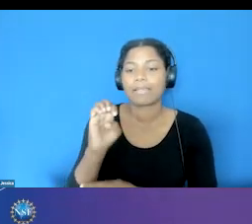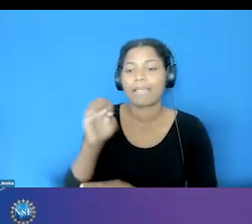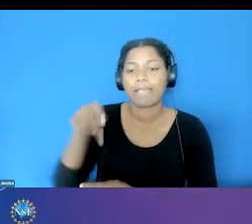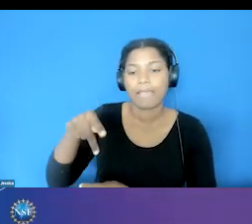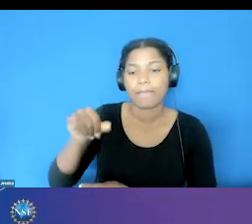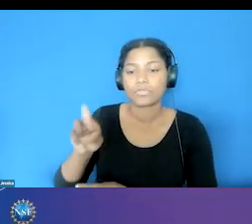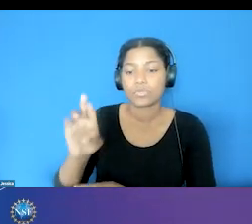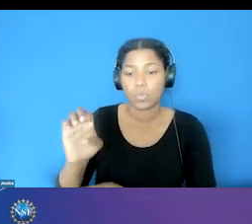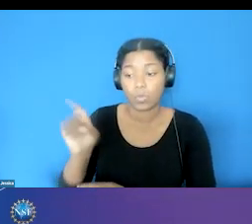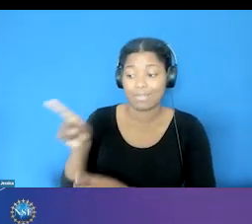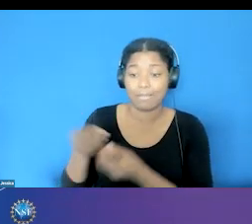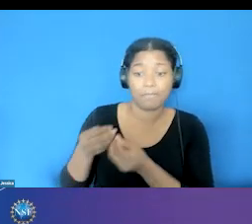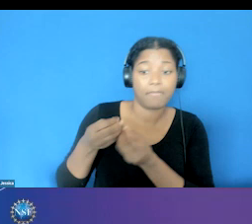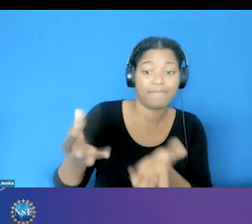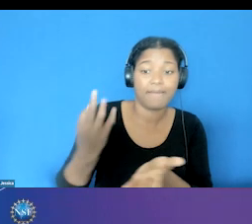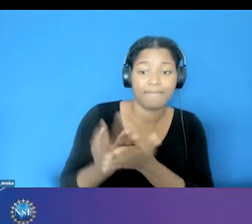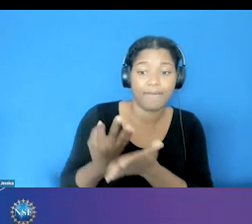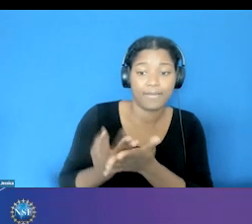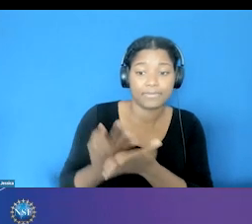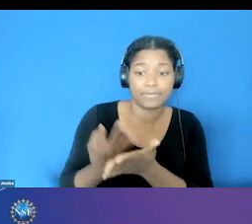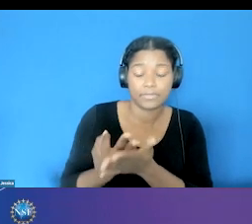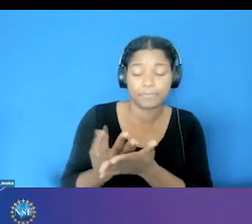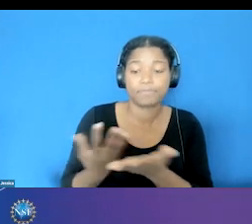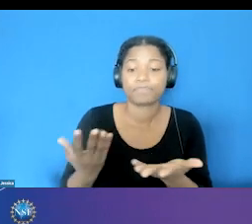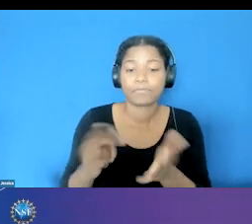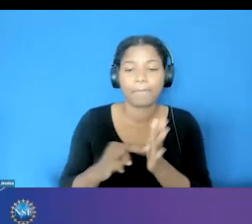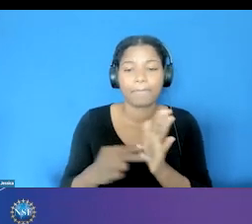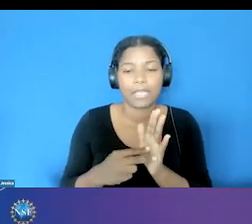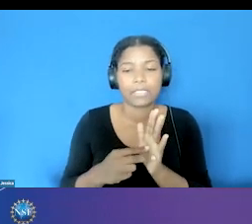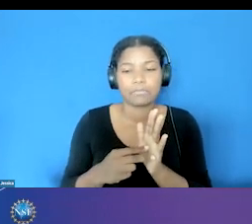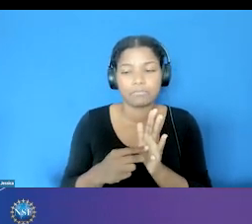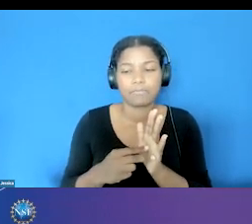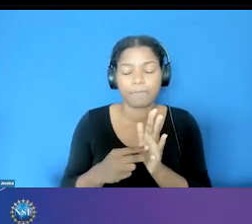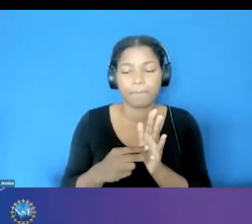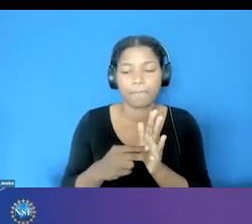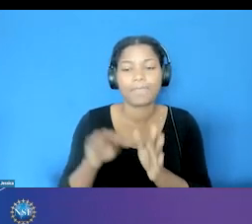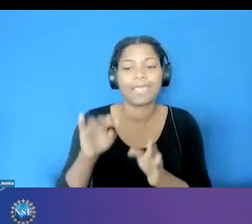not just that the awardee organization is located within an EPSCoR state.